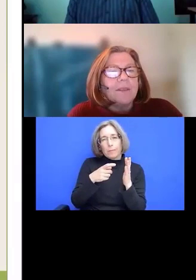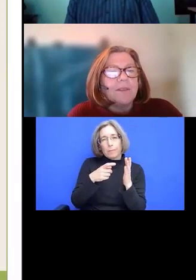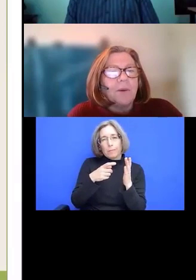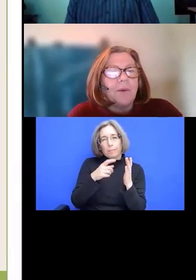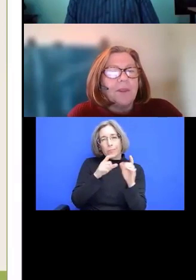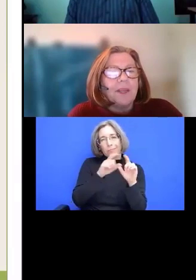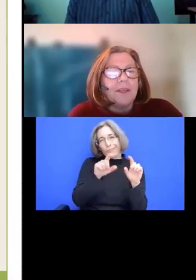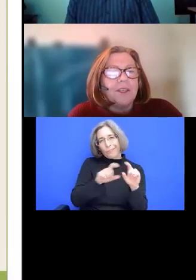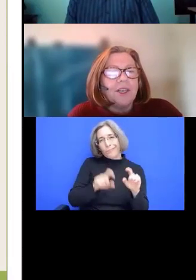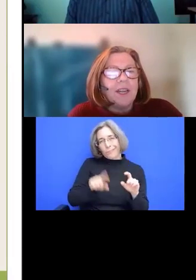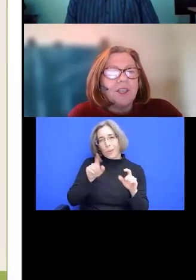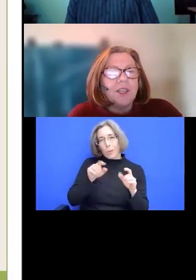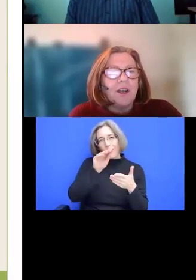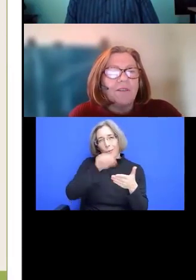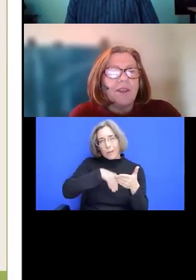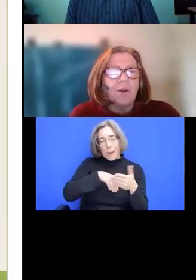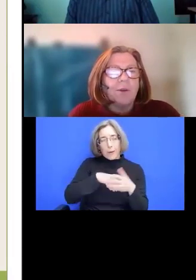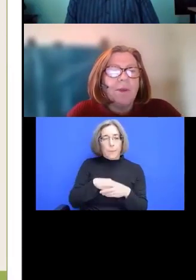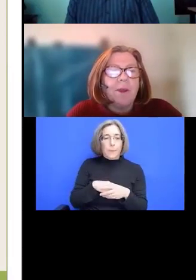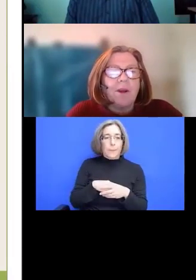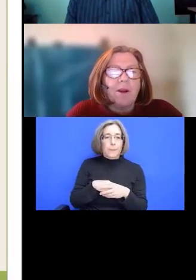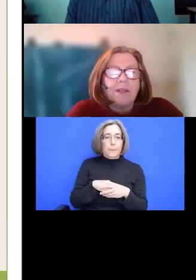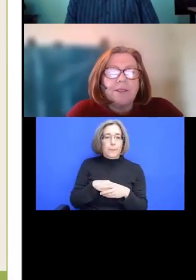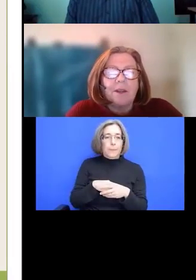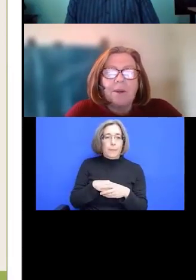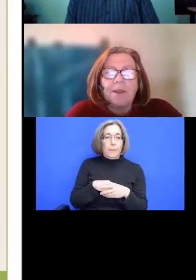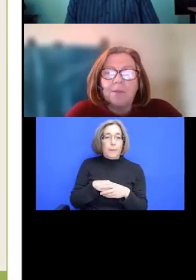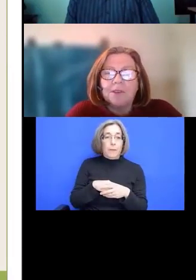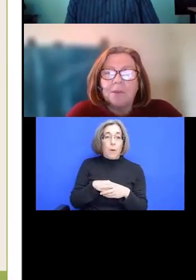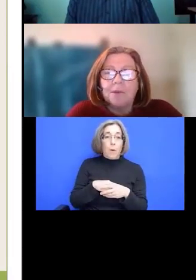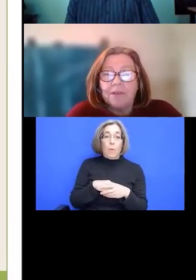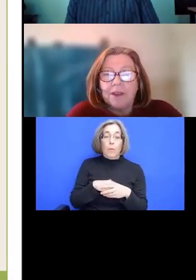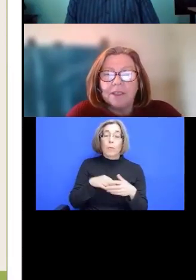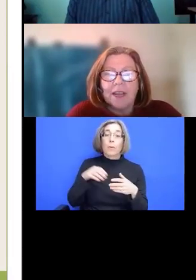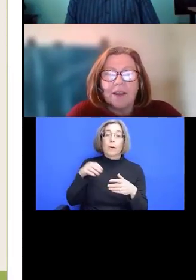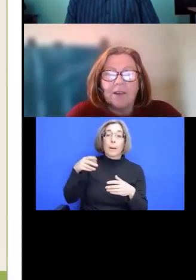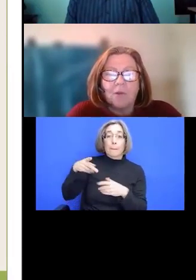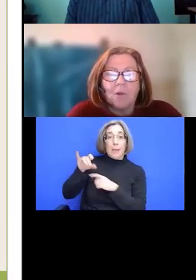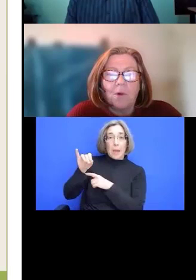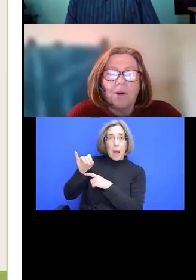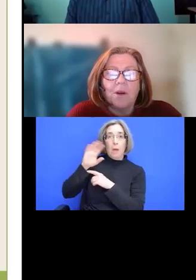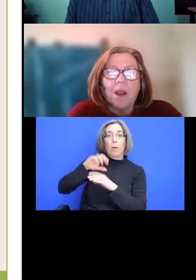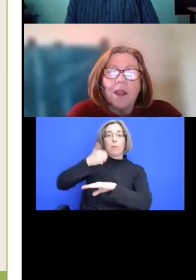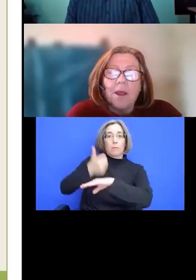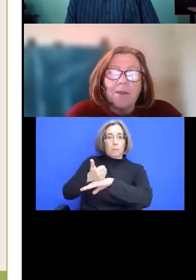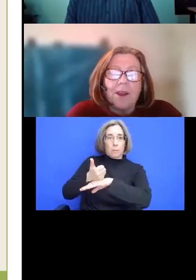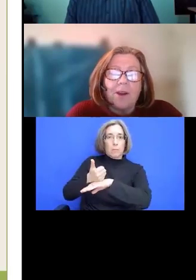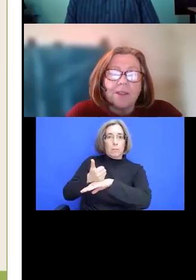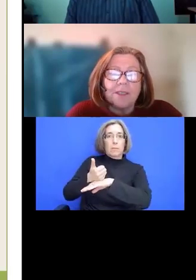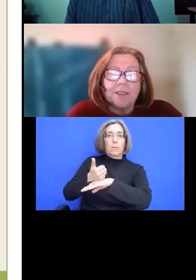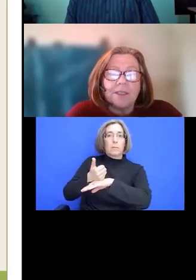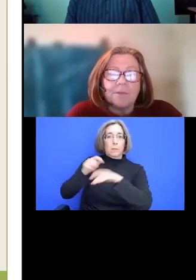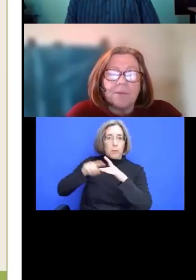So the initiation of the RPPR is done by the principal investigator or their assistant